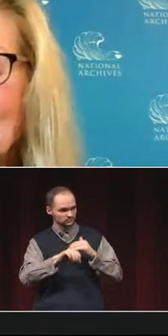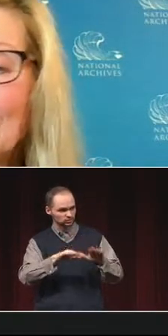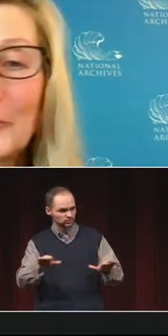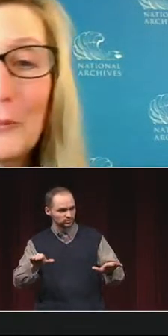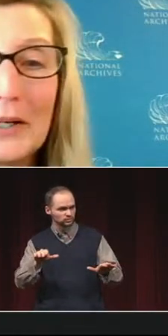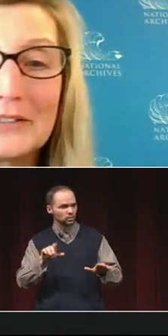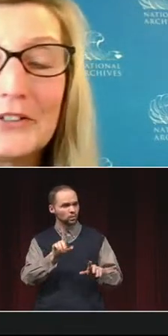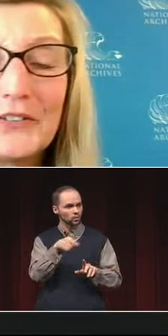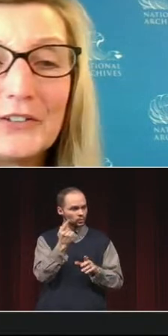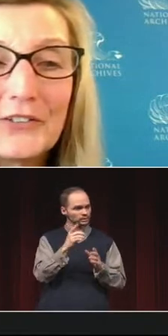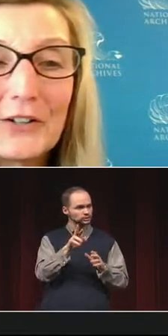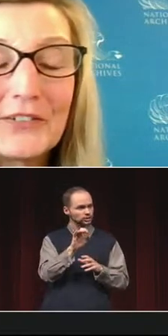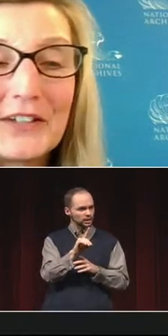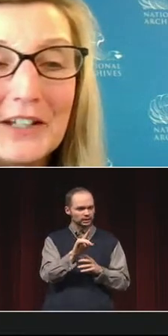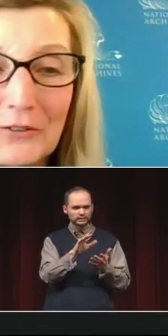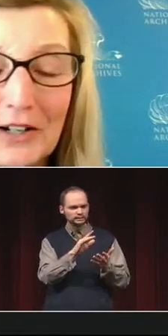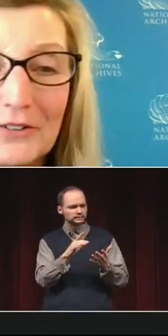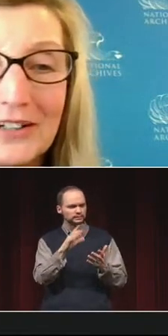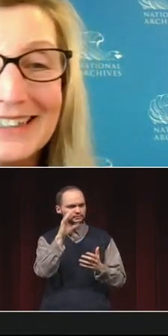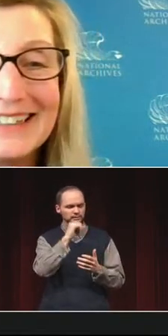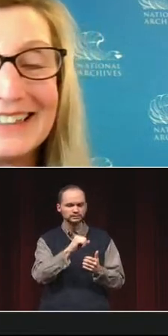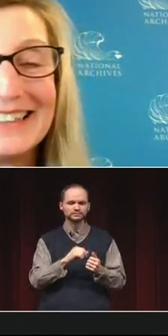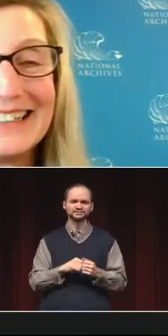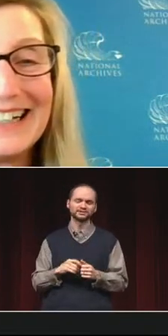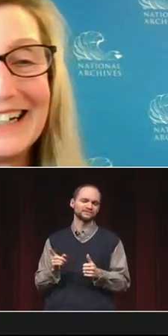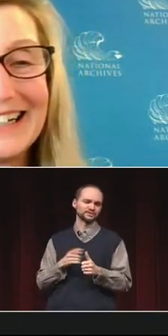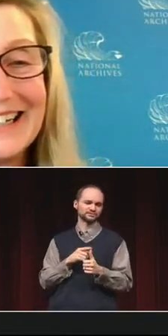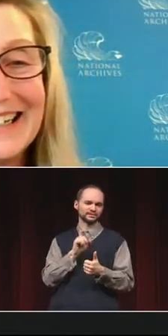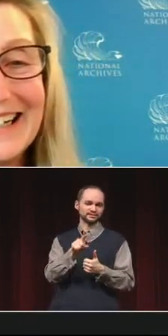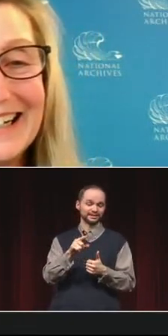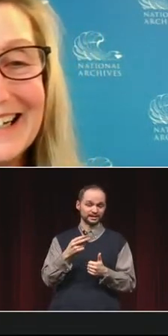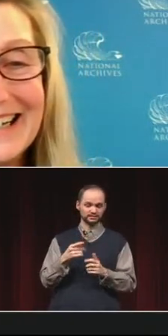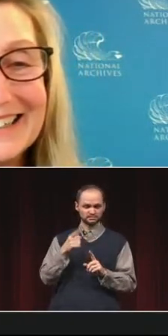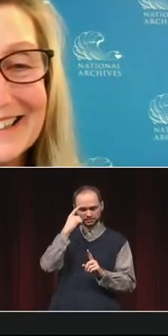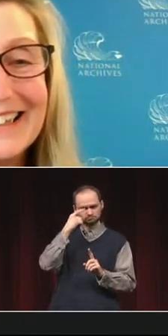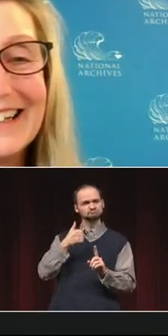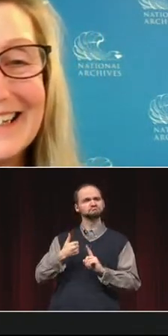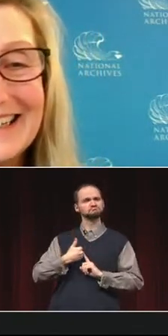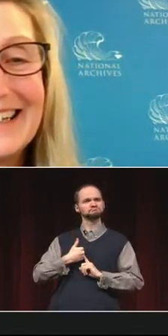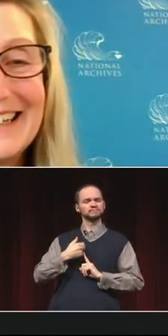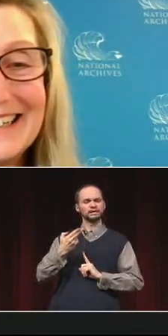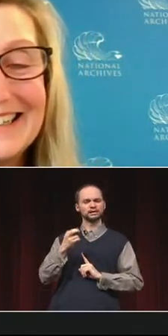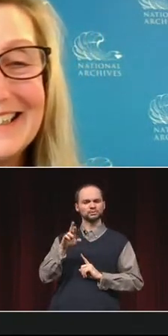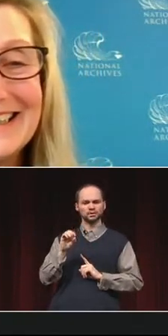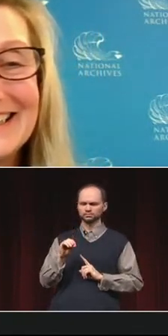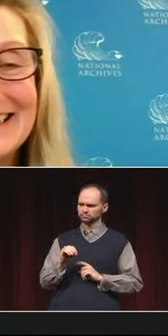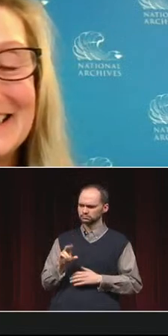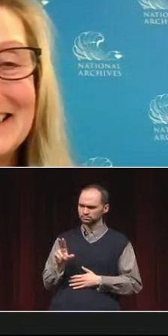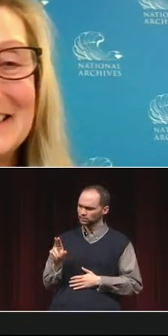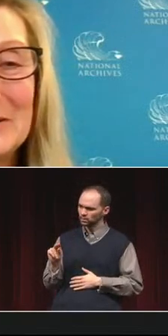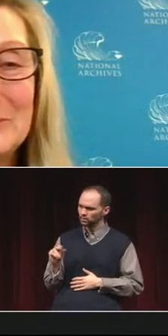First one. Do you see yourself as a hero? >> >>: I do not. I just see myself as a woman